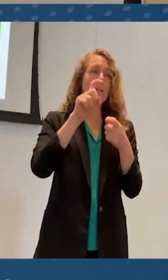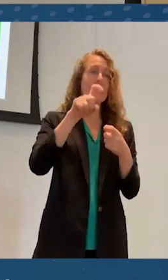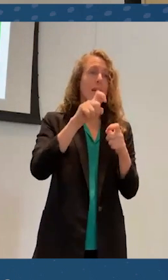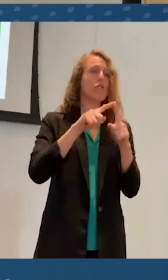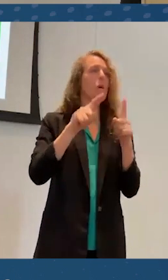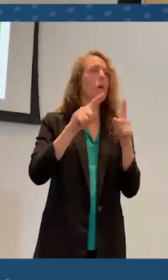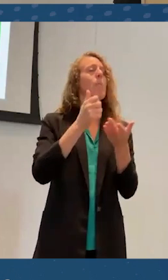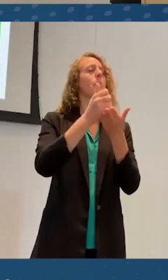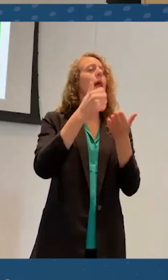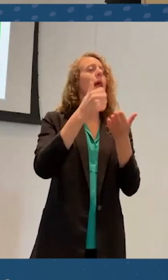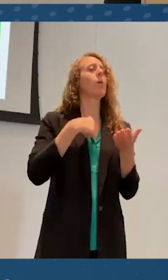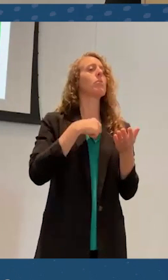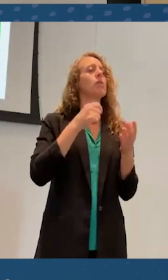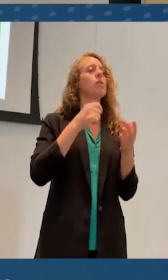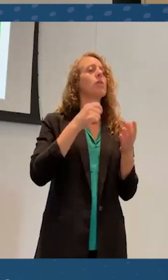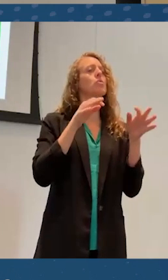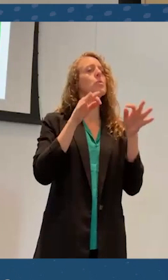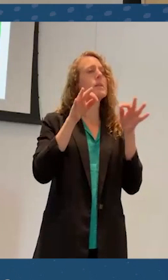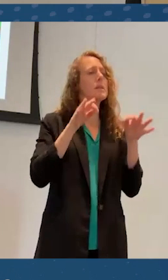and more easily identify the source of the audio.